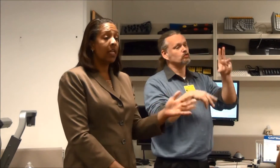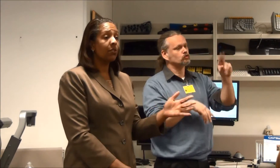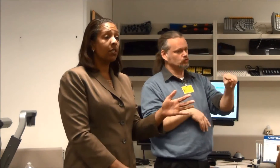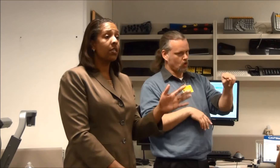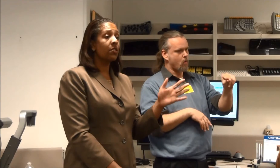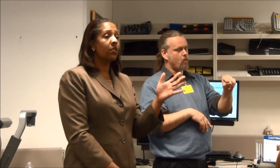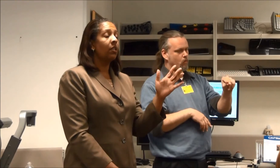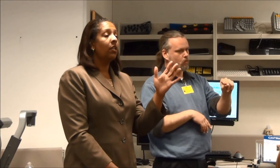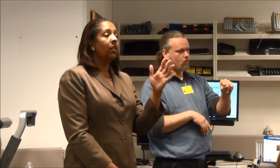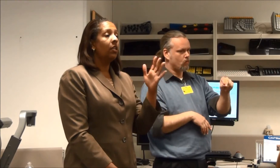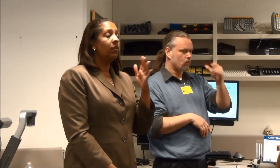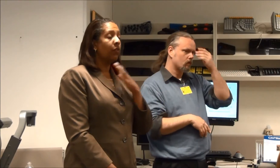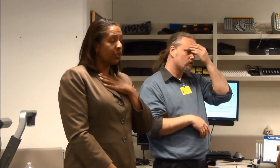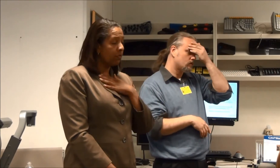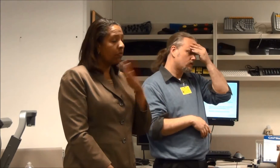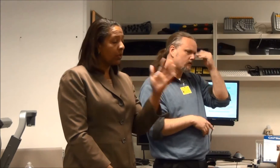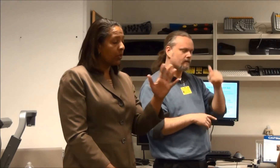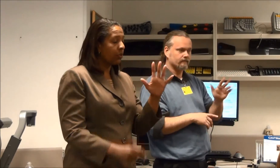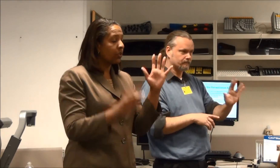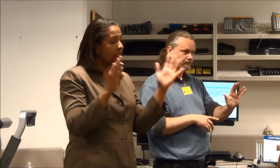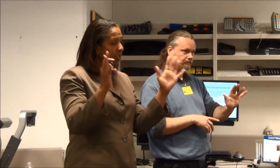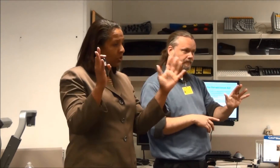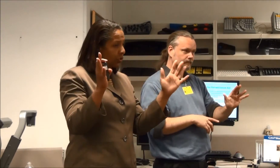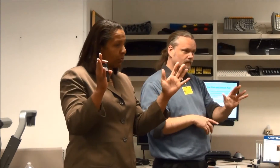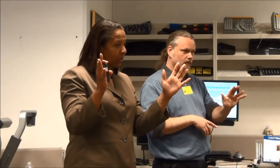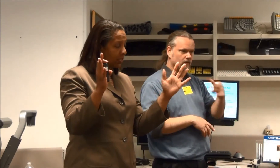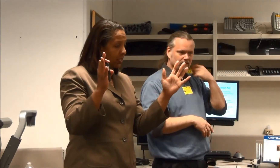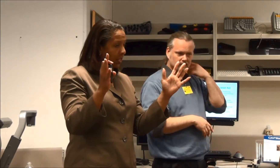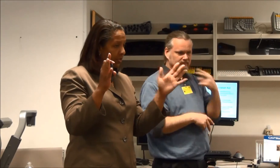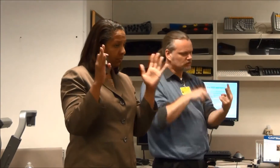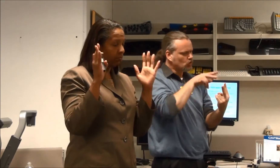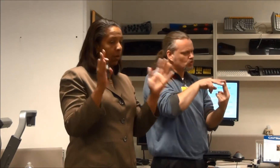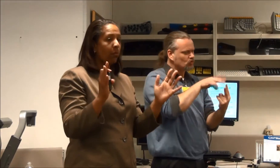The answer is -- there is two parts to this answer.